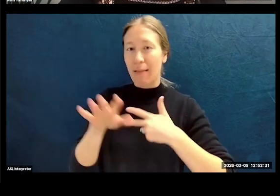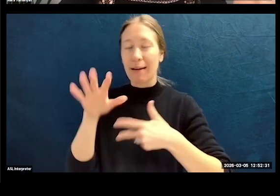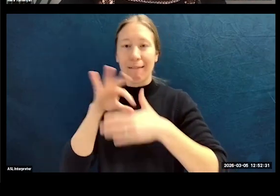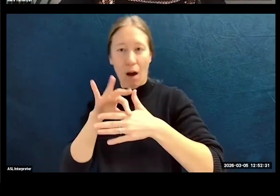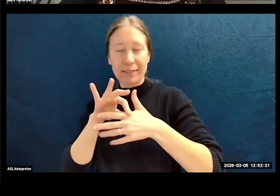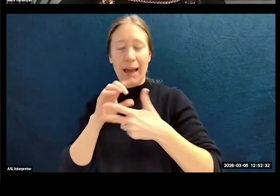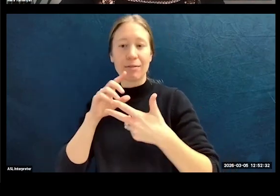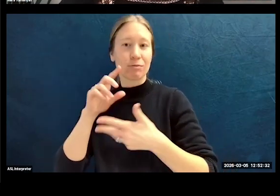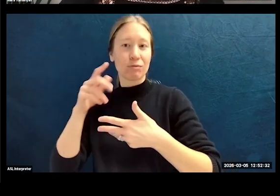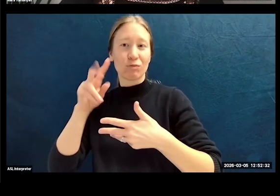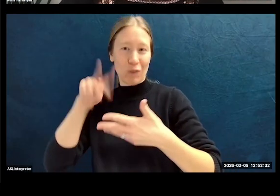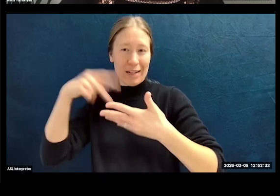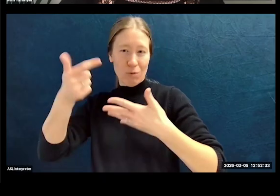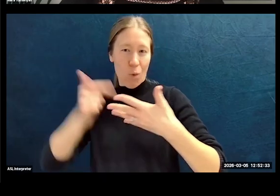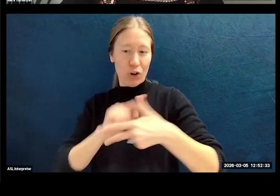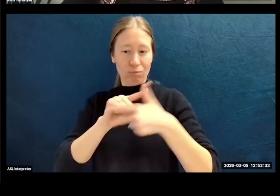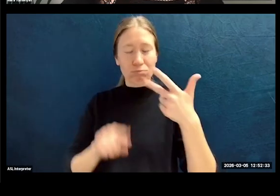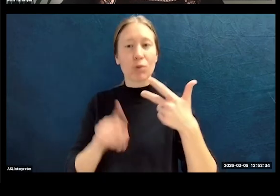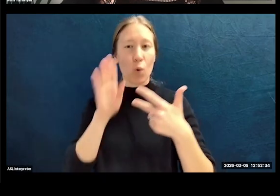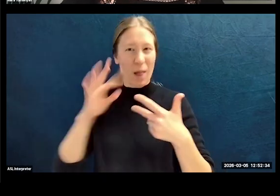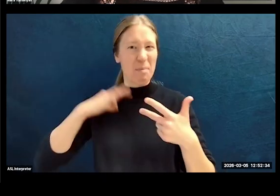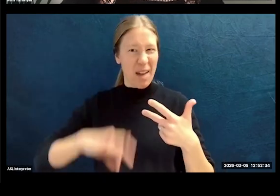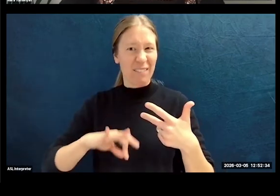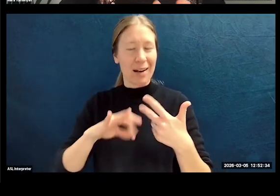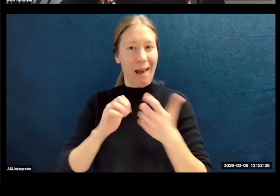and different elements in the PDF environment.